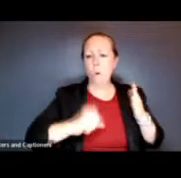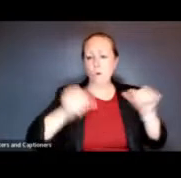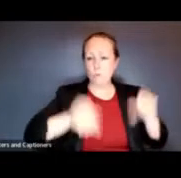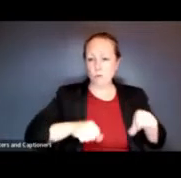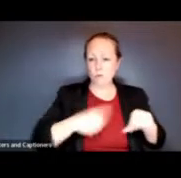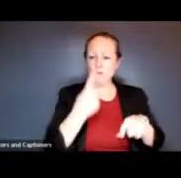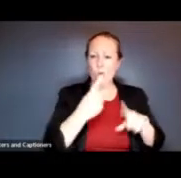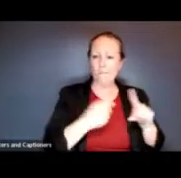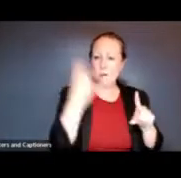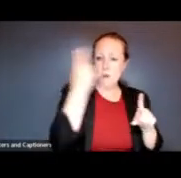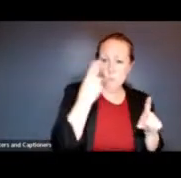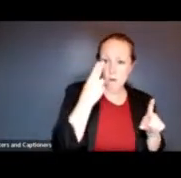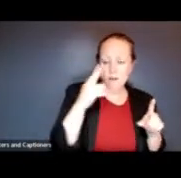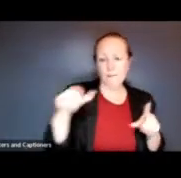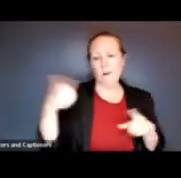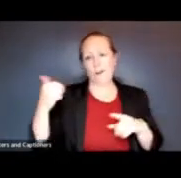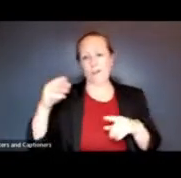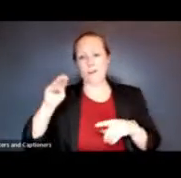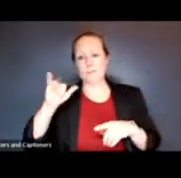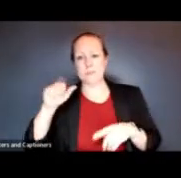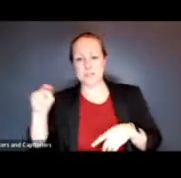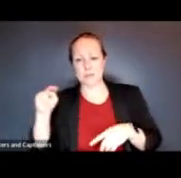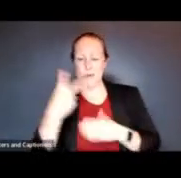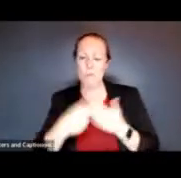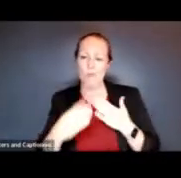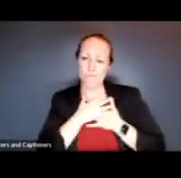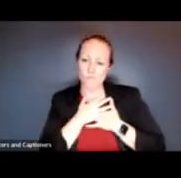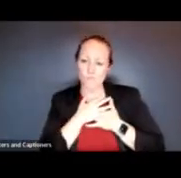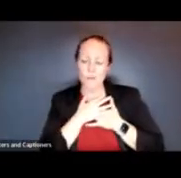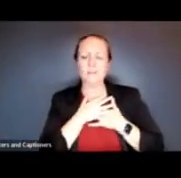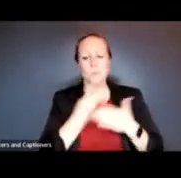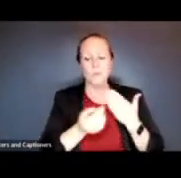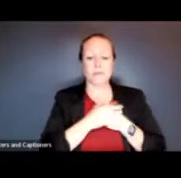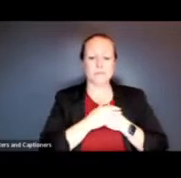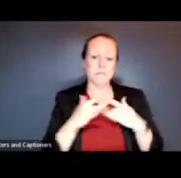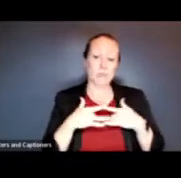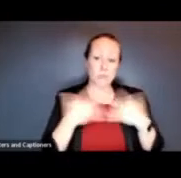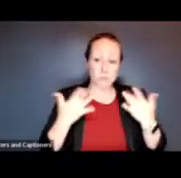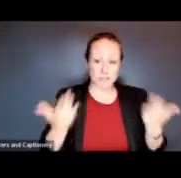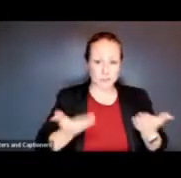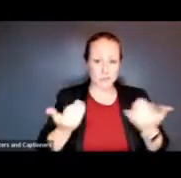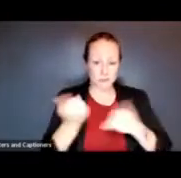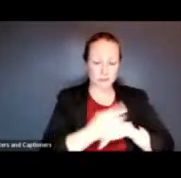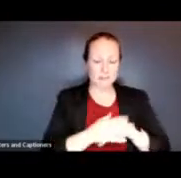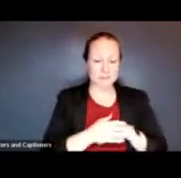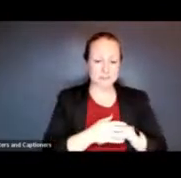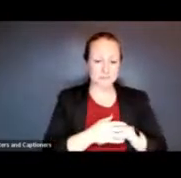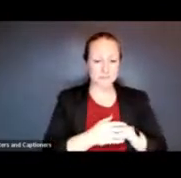heart. So it's a pleasure to be here today. So one thing I wanted to mention just in the